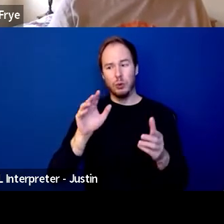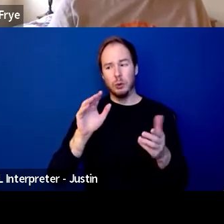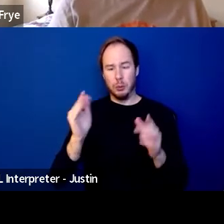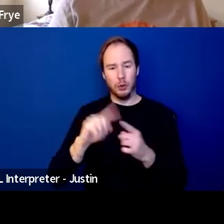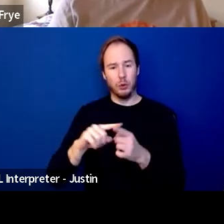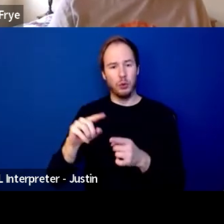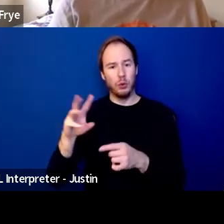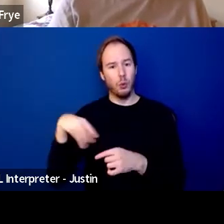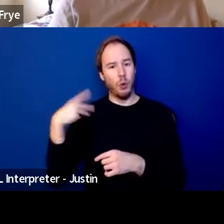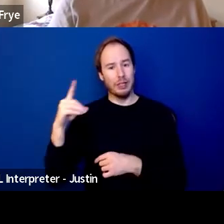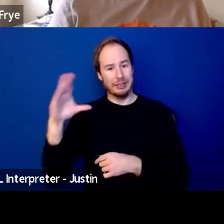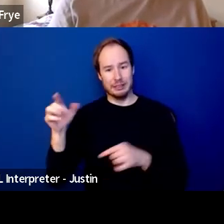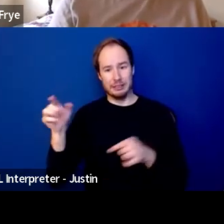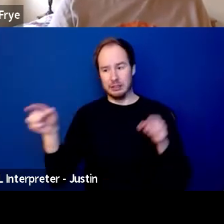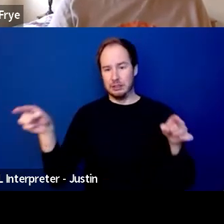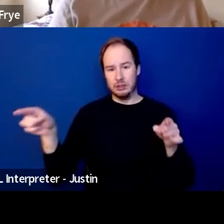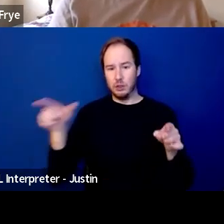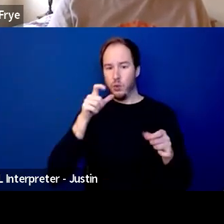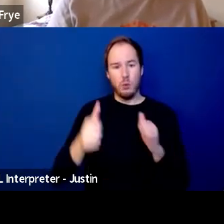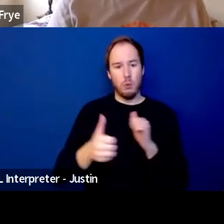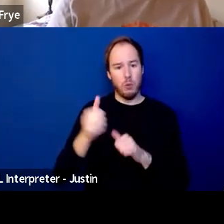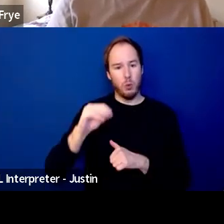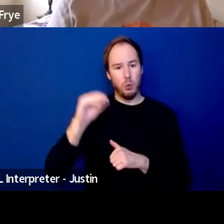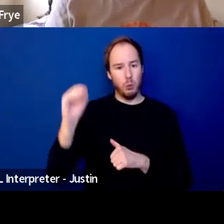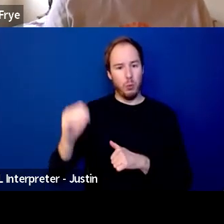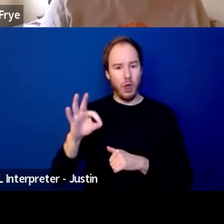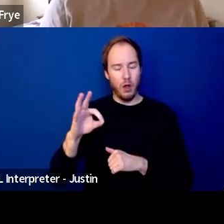for who has the most percentage of homeless folks.